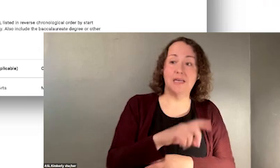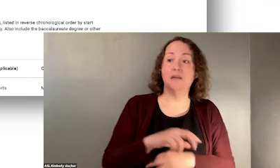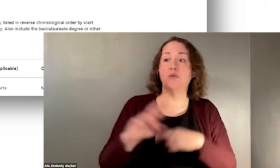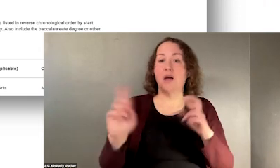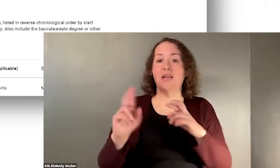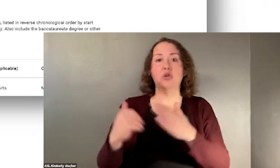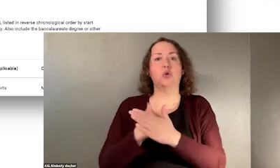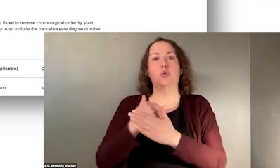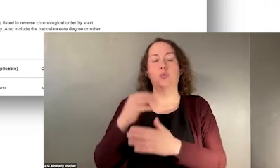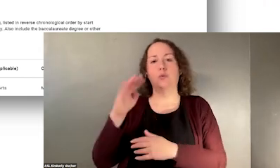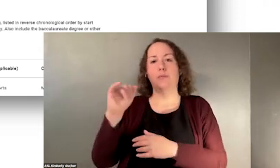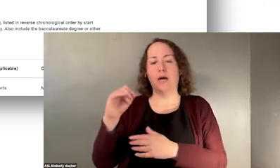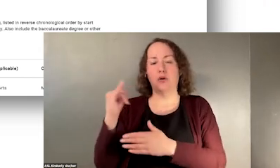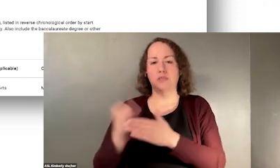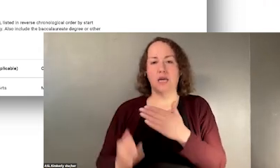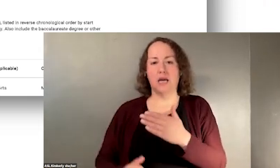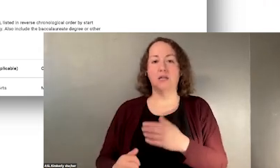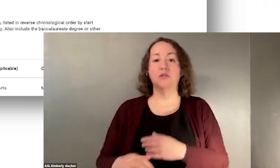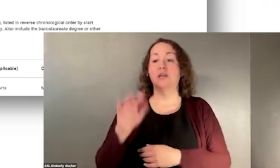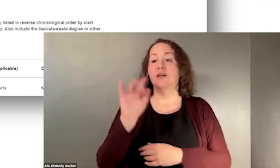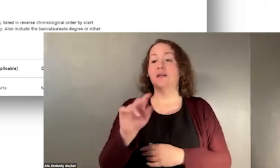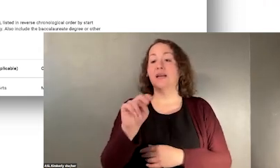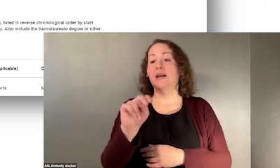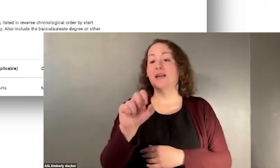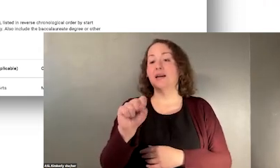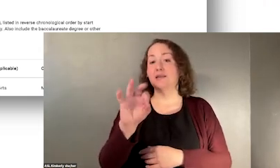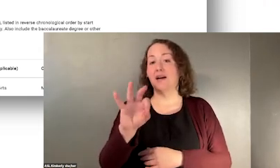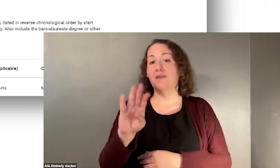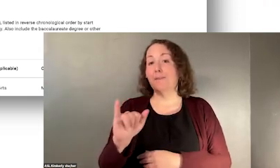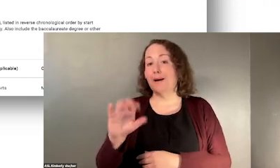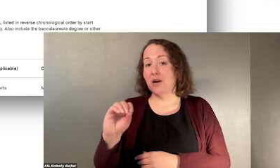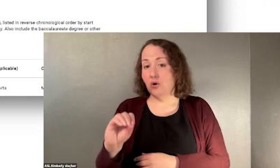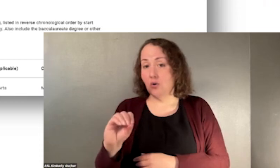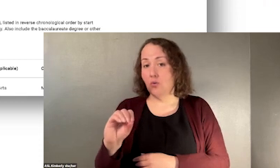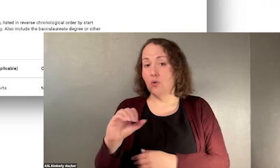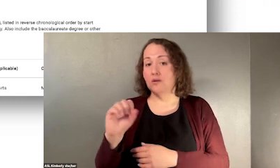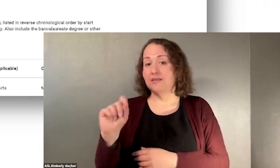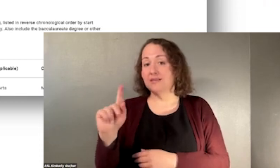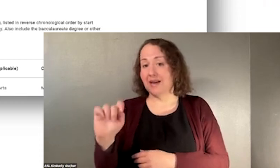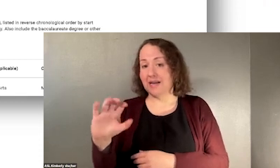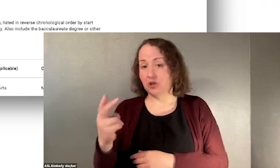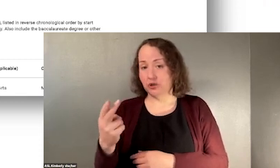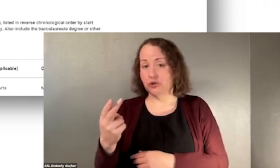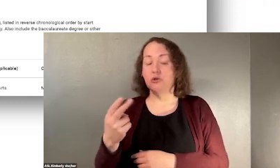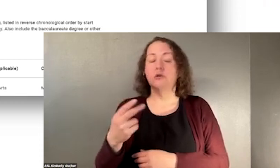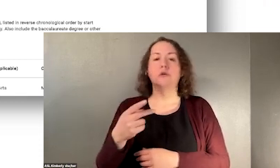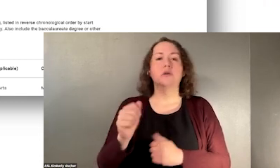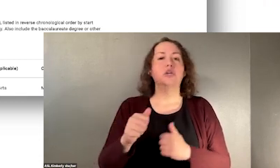you choose NSF Biosketch as the format. You have the option to pick external data to pre-populate it.